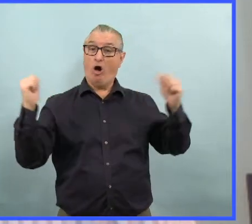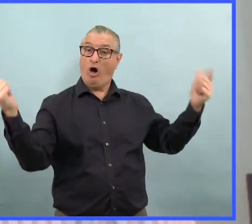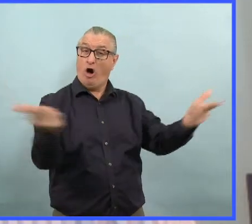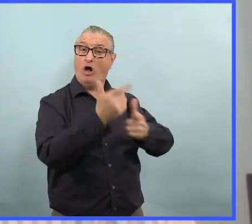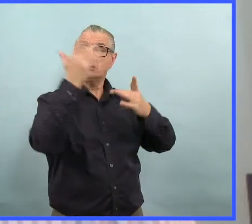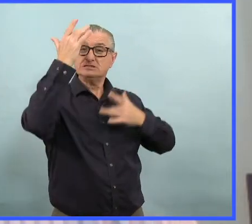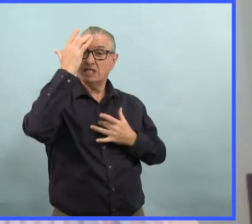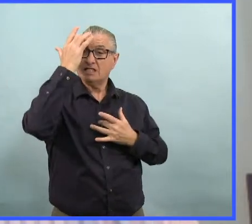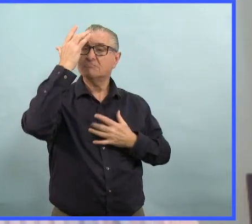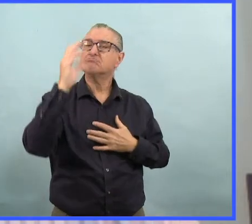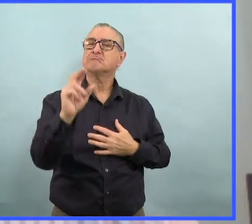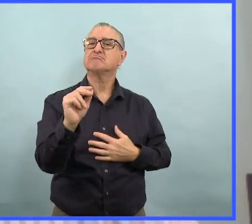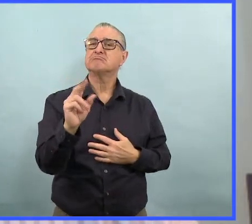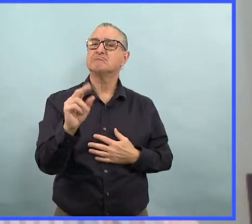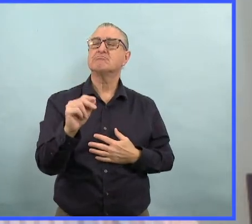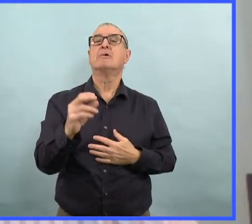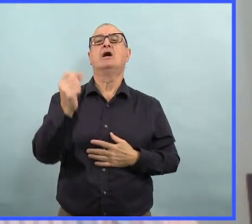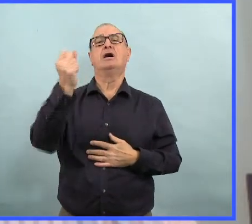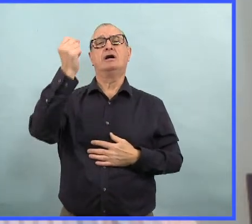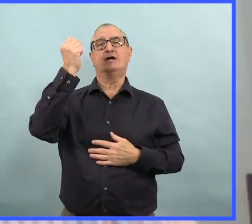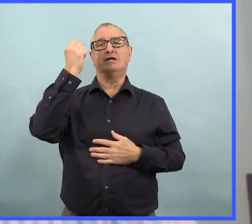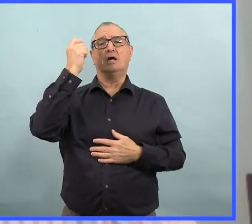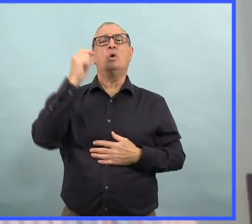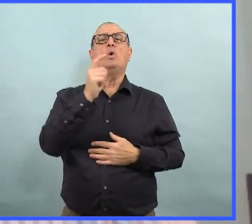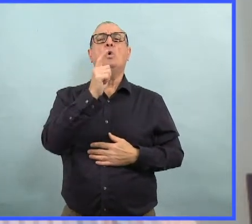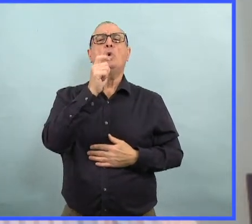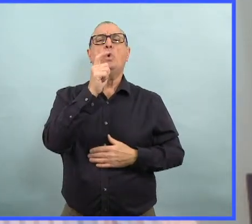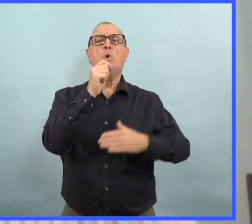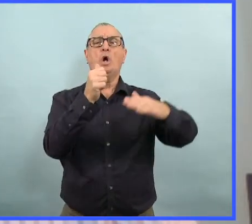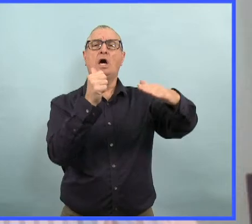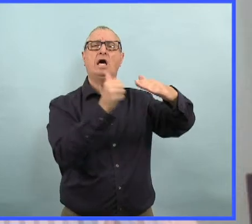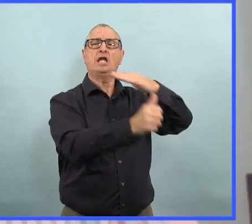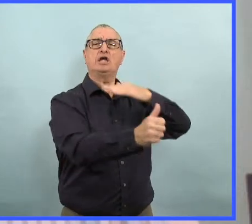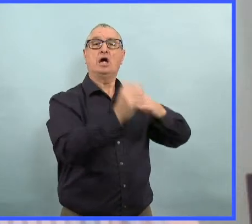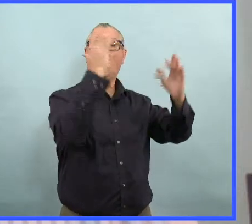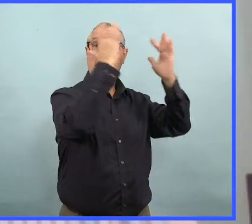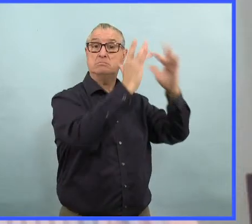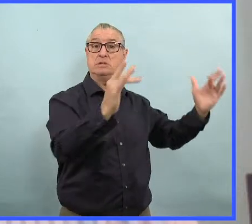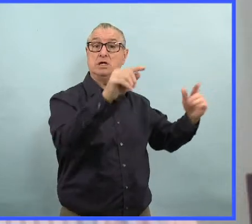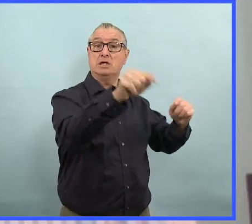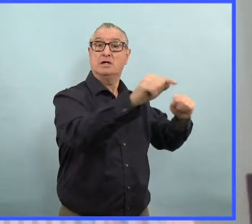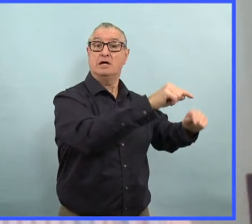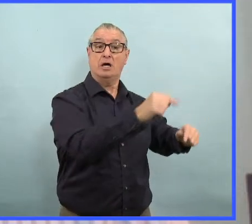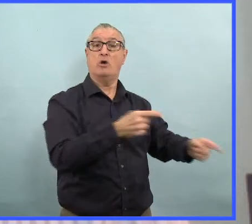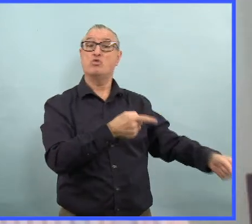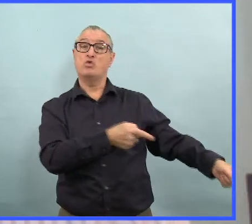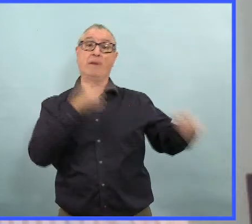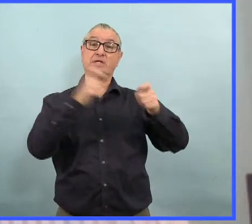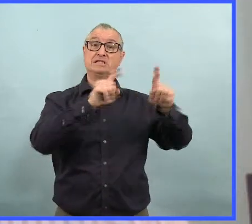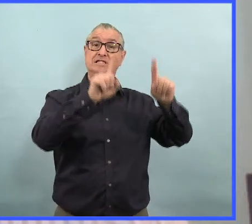antigen tests are being counted in our positive case numbers but those self-administered tests uh